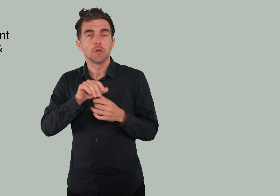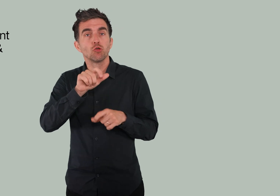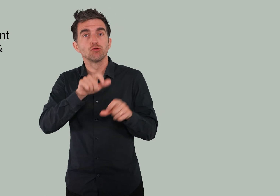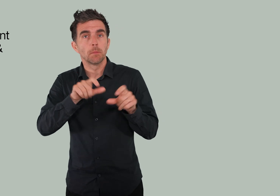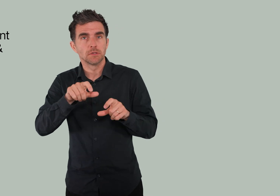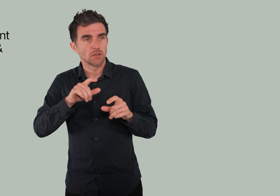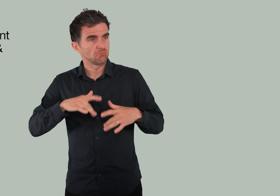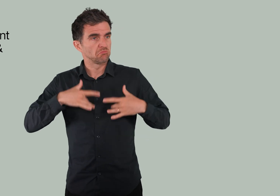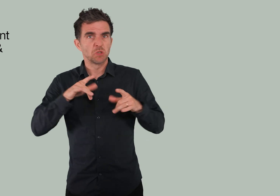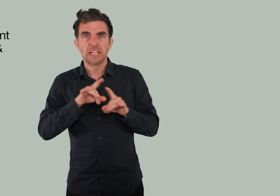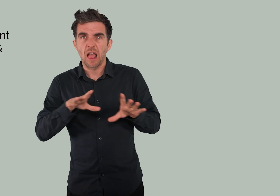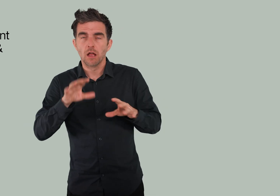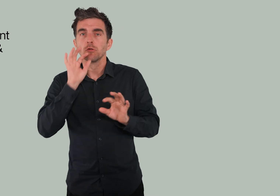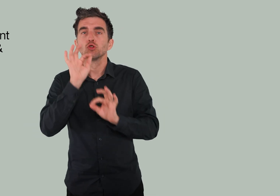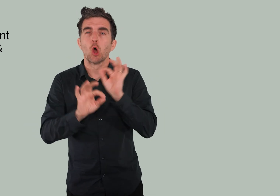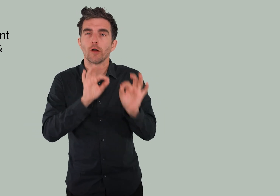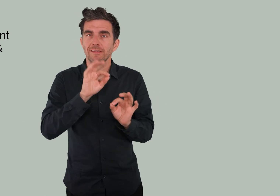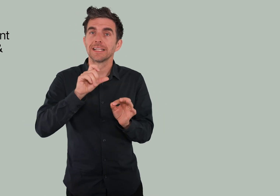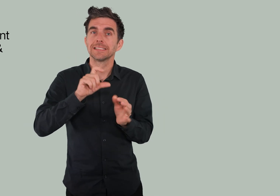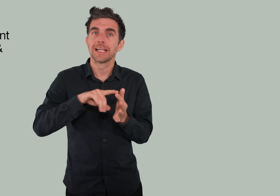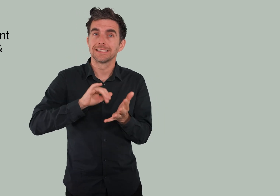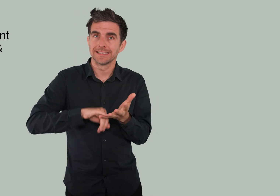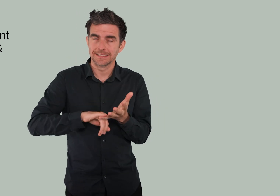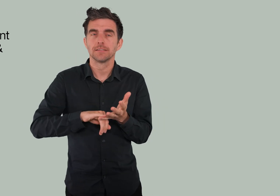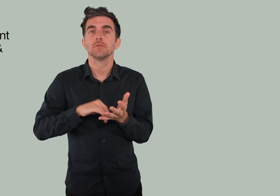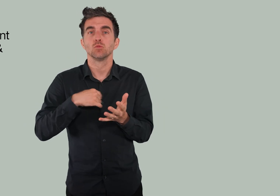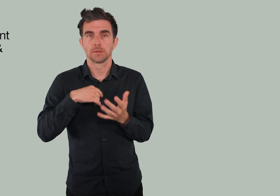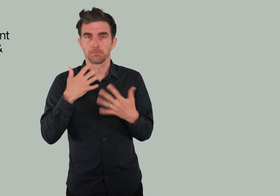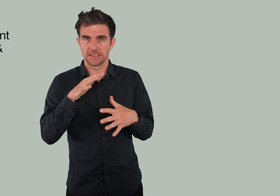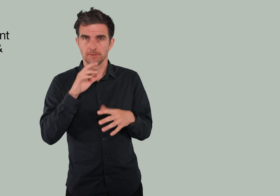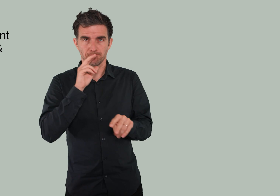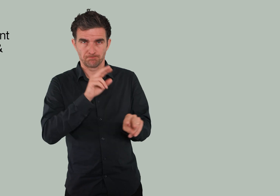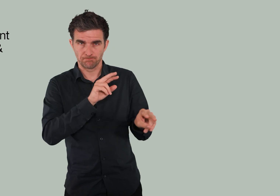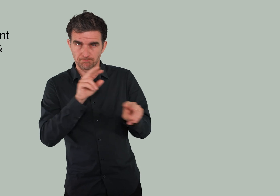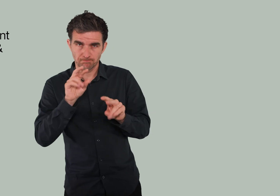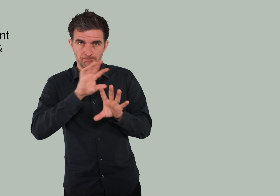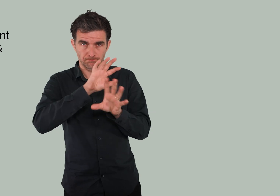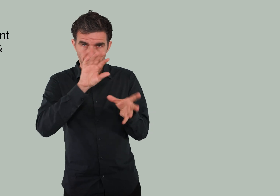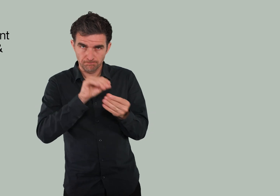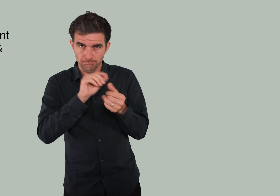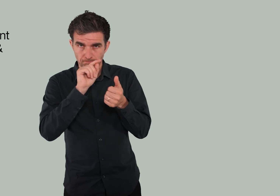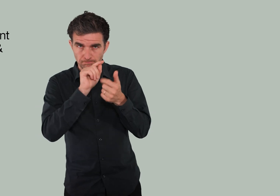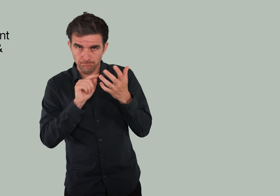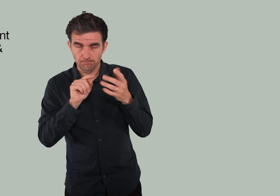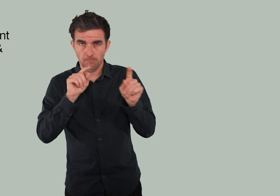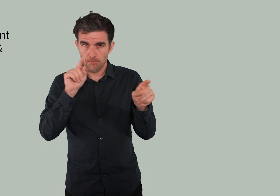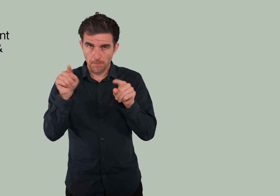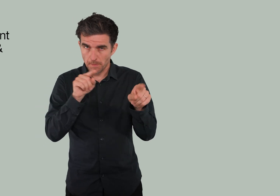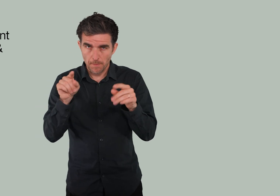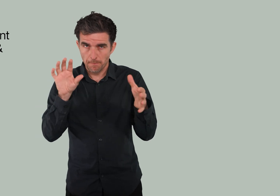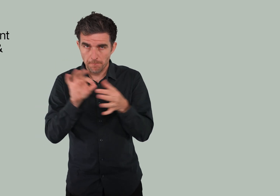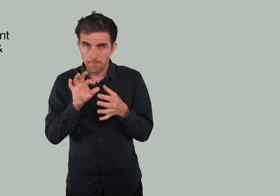our Customer Experience Survey (CES) we have synthesised and mapped